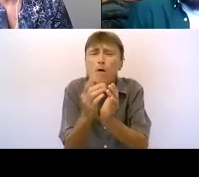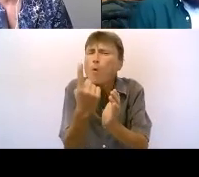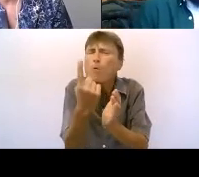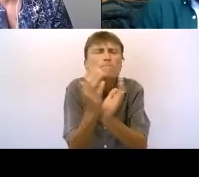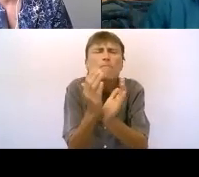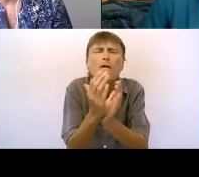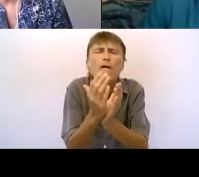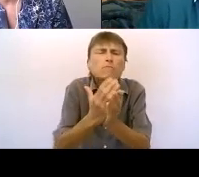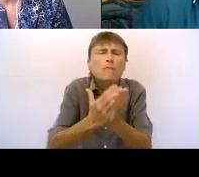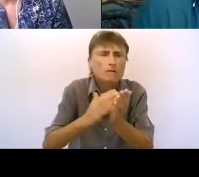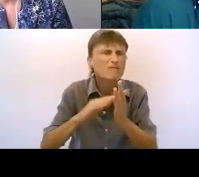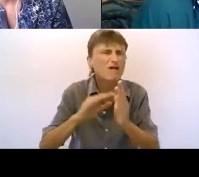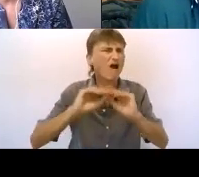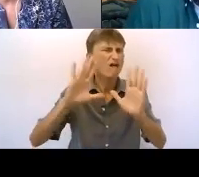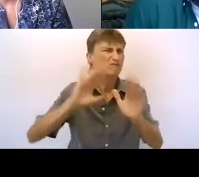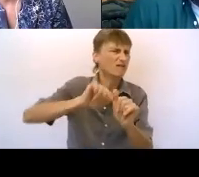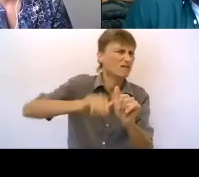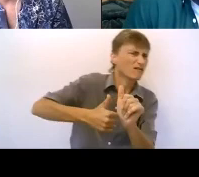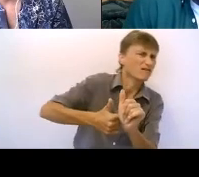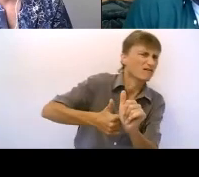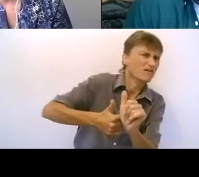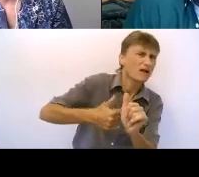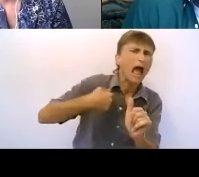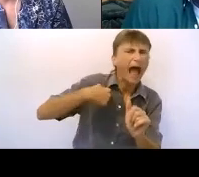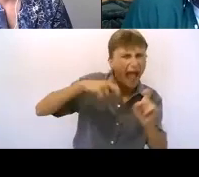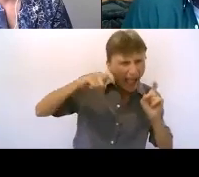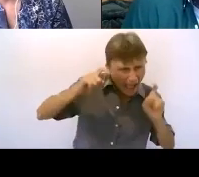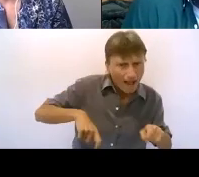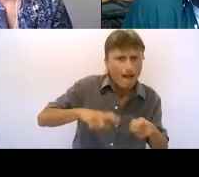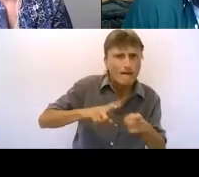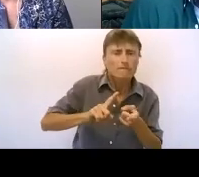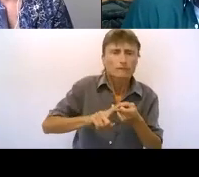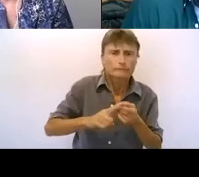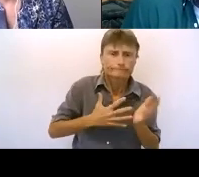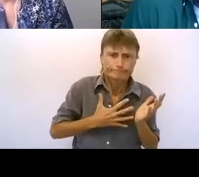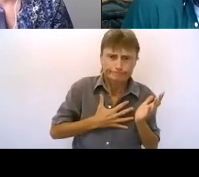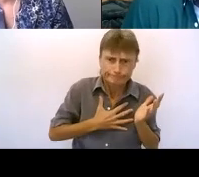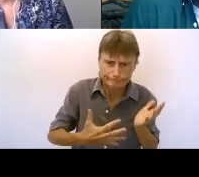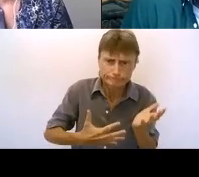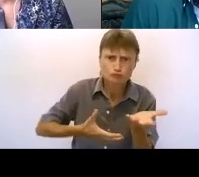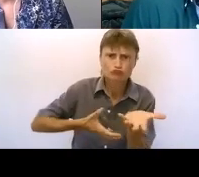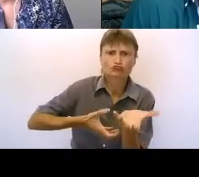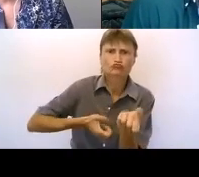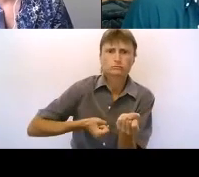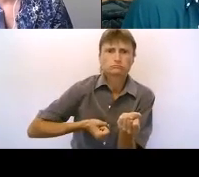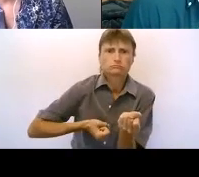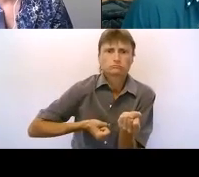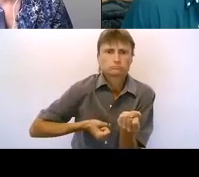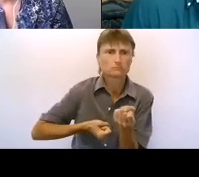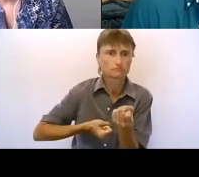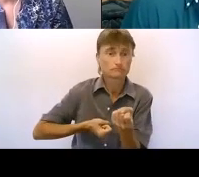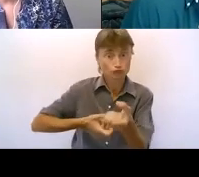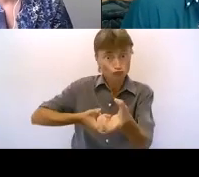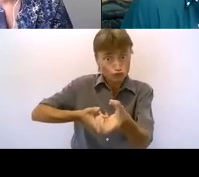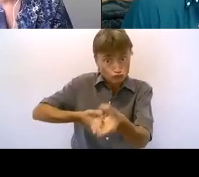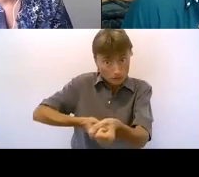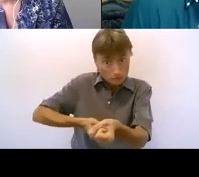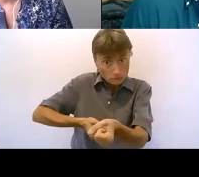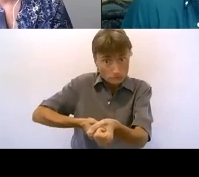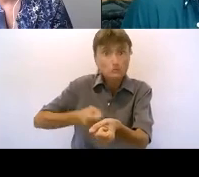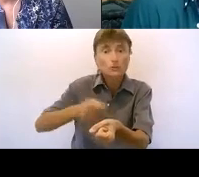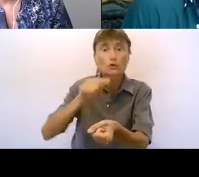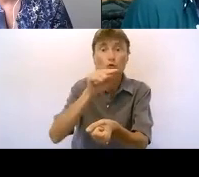that people are doing the work behind the scenes, and that there's genuine care. But